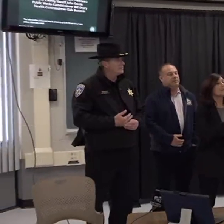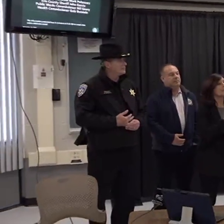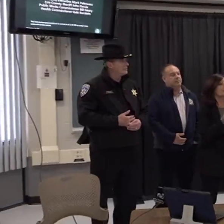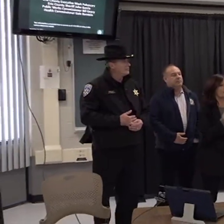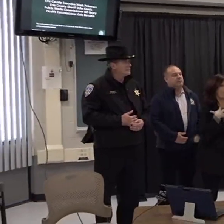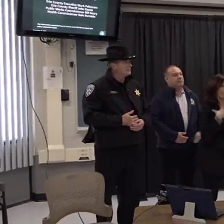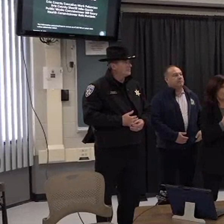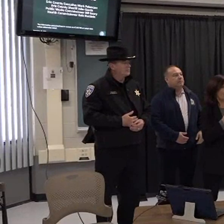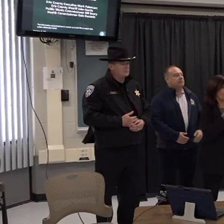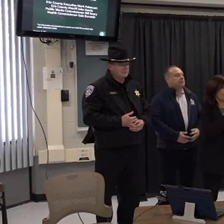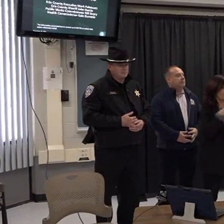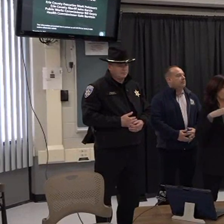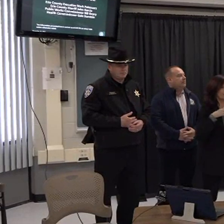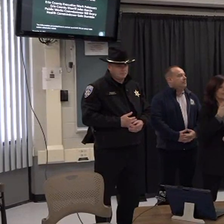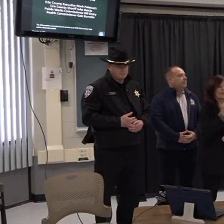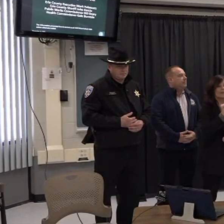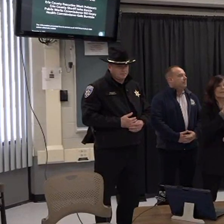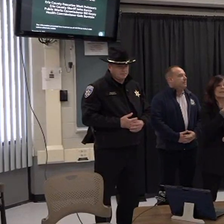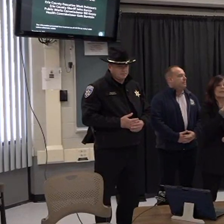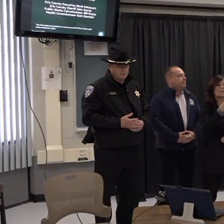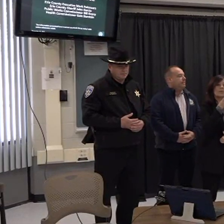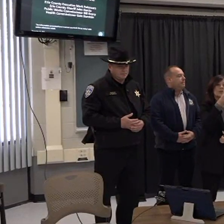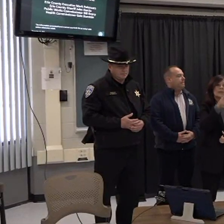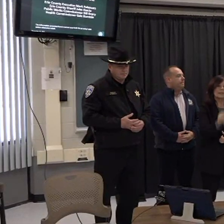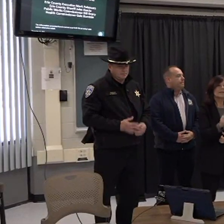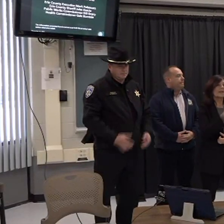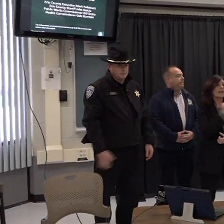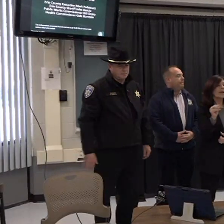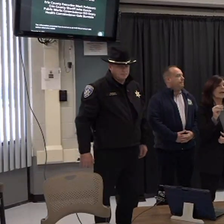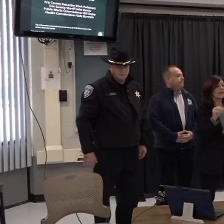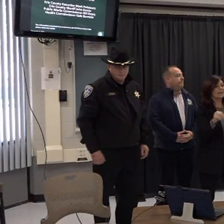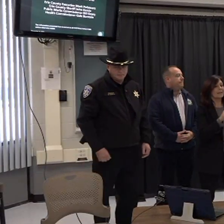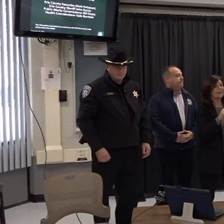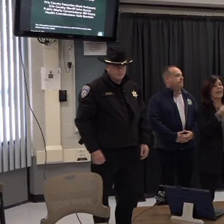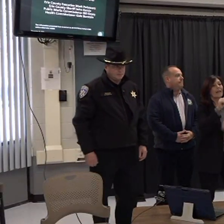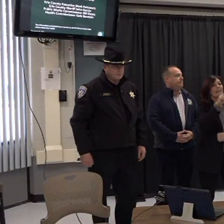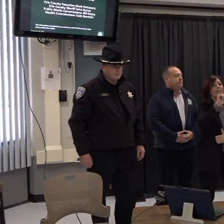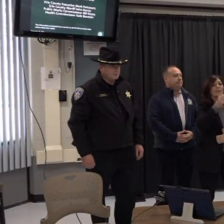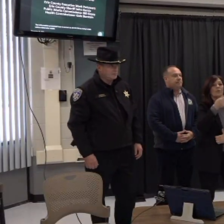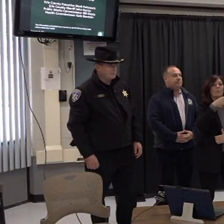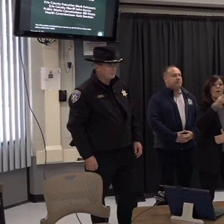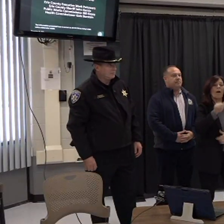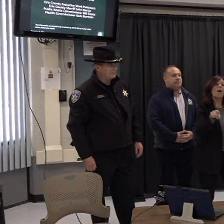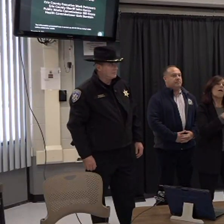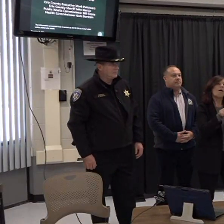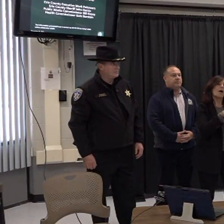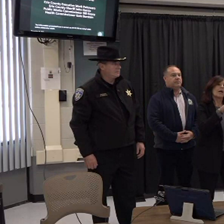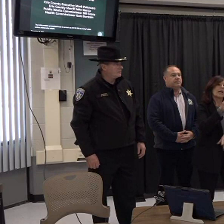GAIL Burstein and our Deputy County Executive, Lisa Shamara. And we're also joined by Karen